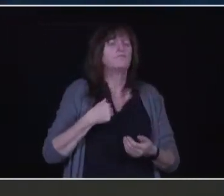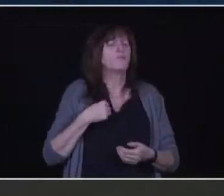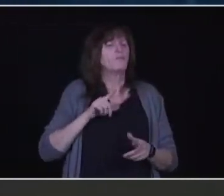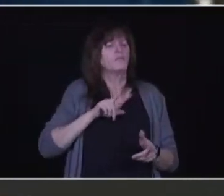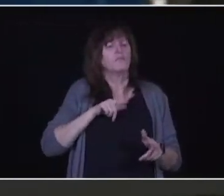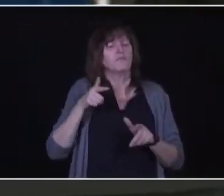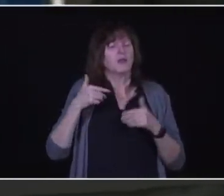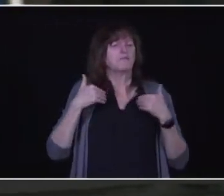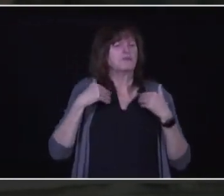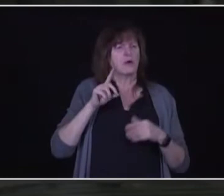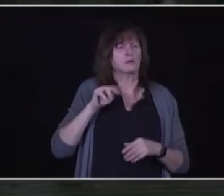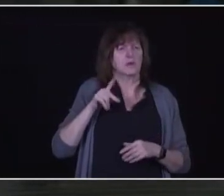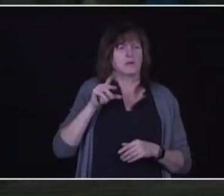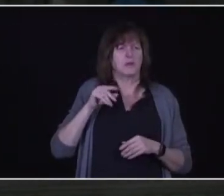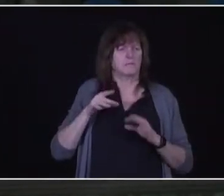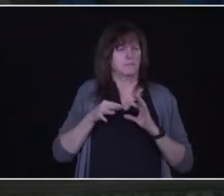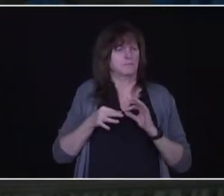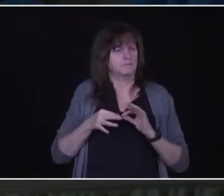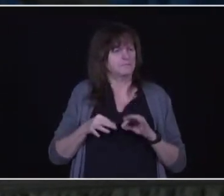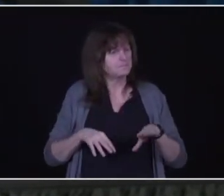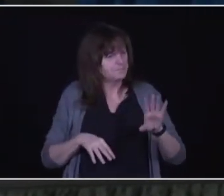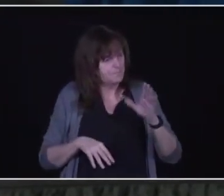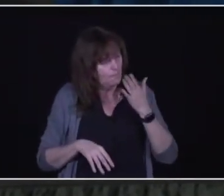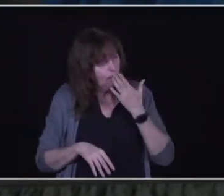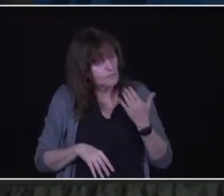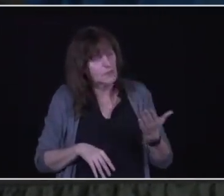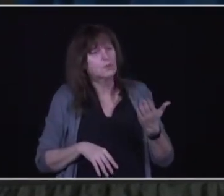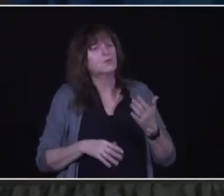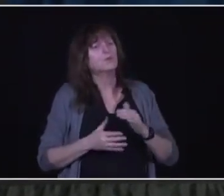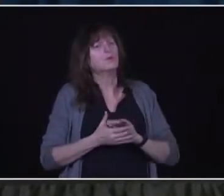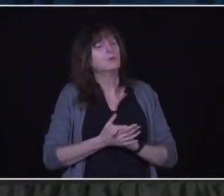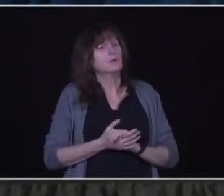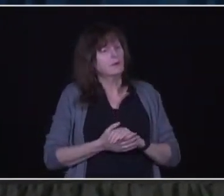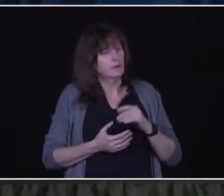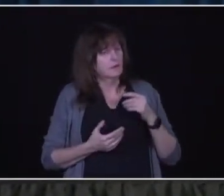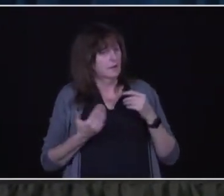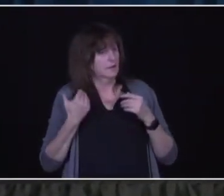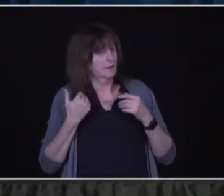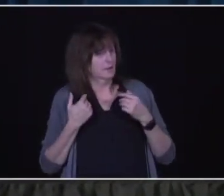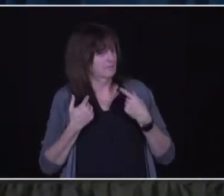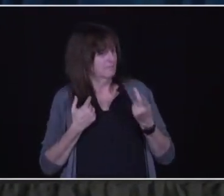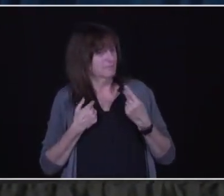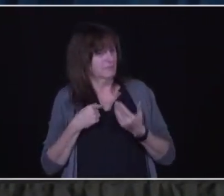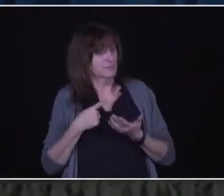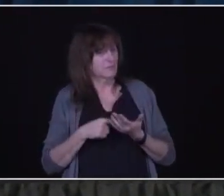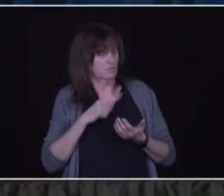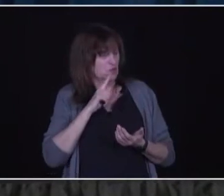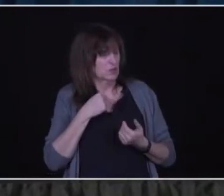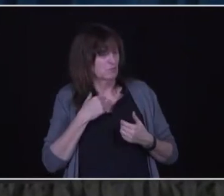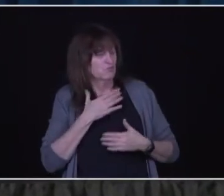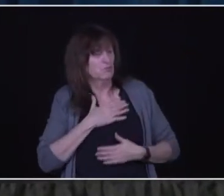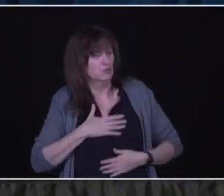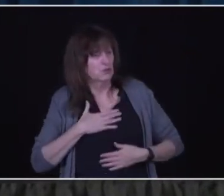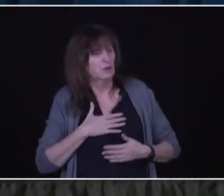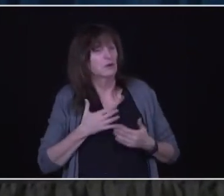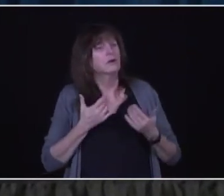Thank you very much for the question, it was a pleasure to speak with you the other day. Today is antihuman trafficking awareness